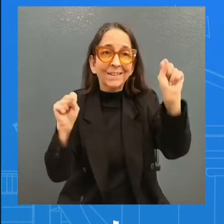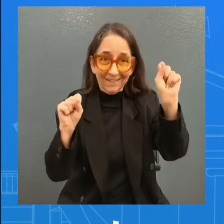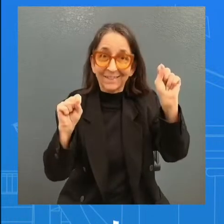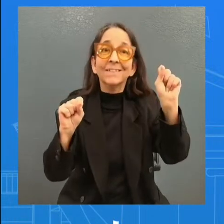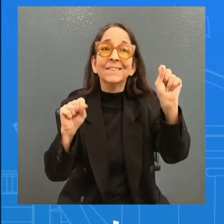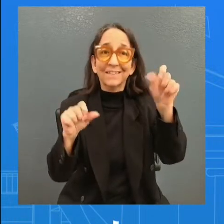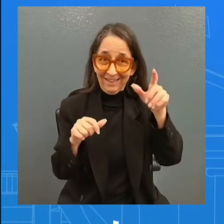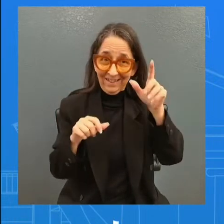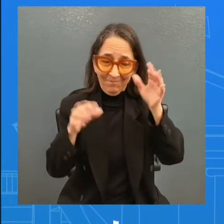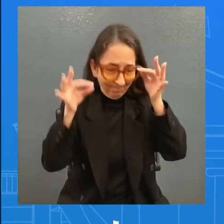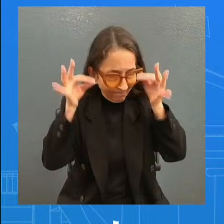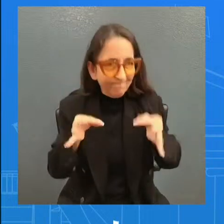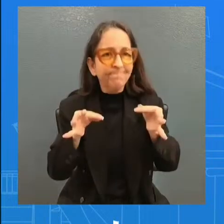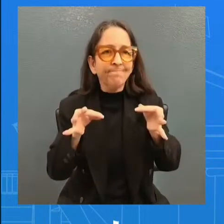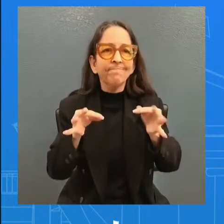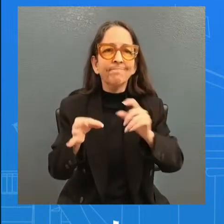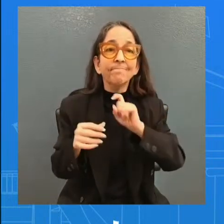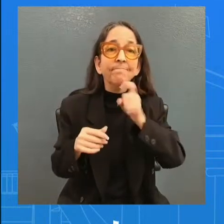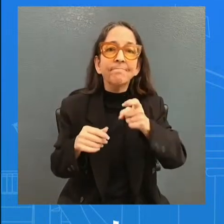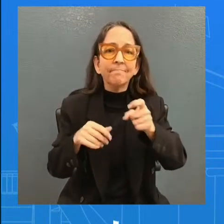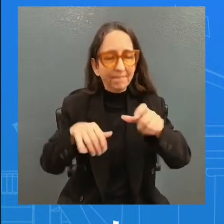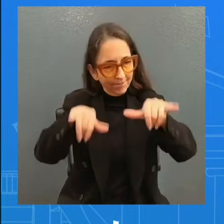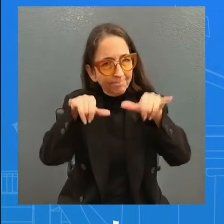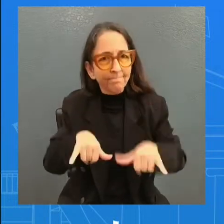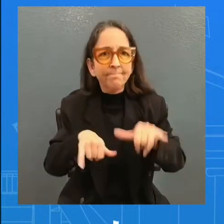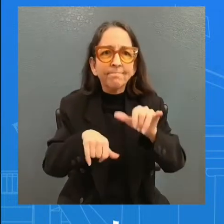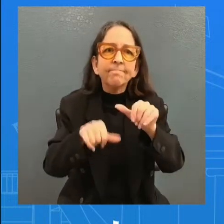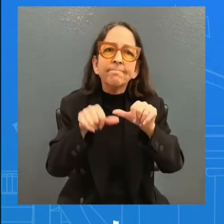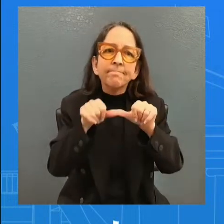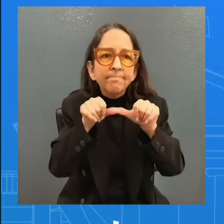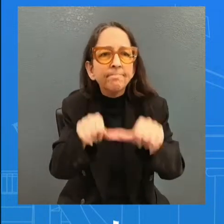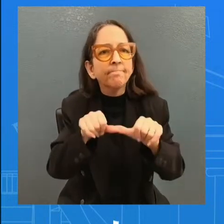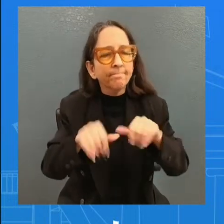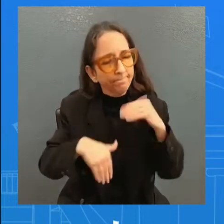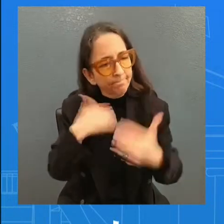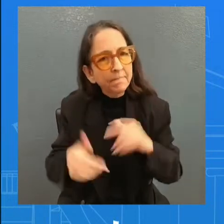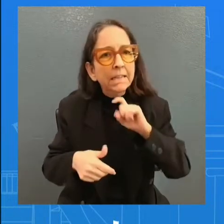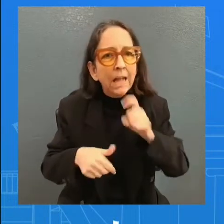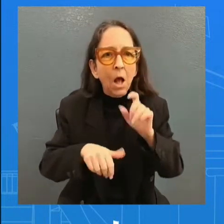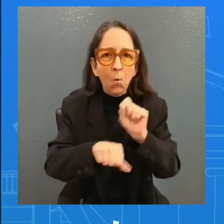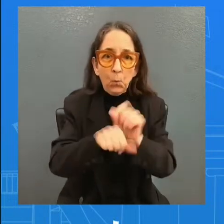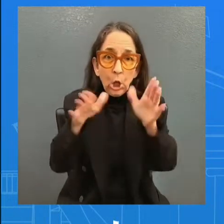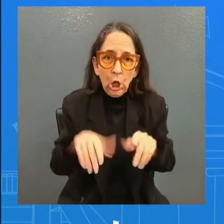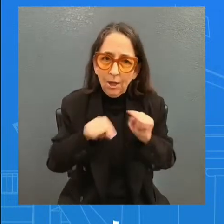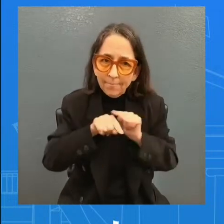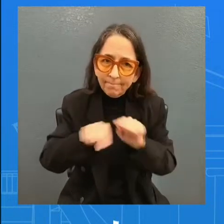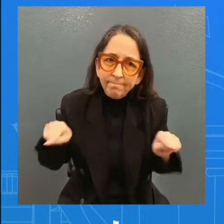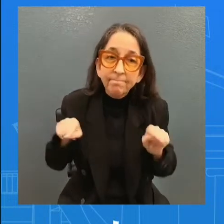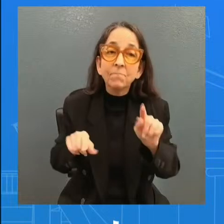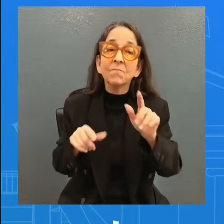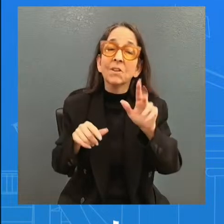and American steelworkers. And the United States remains an open economy with record foreign direct investments